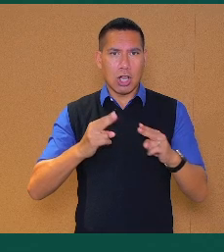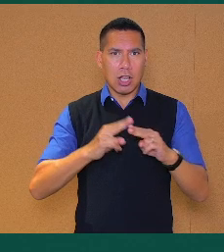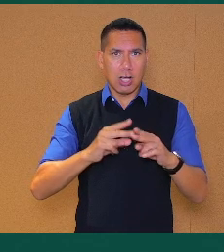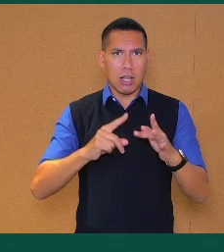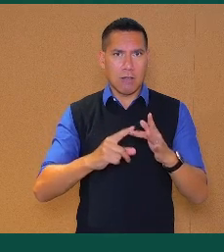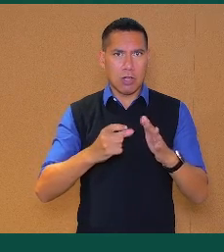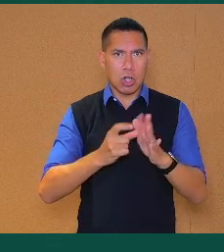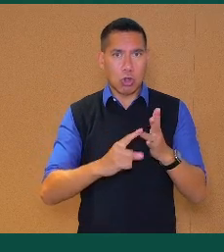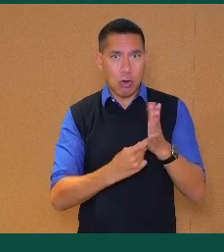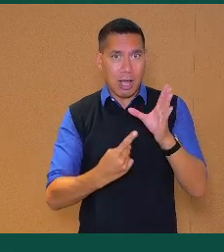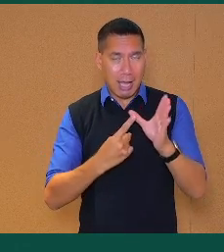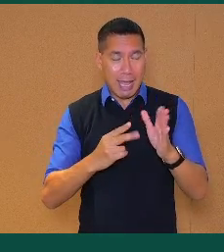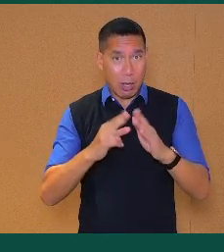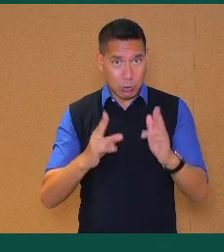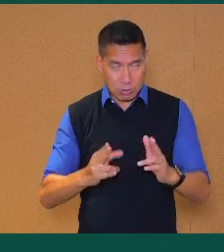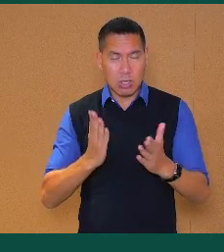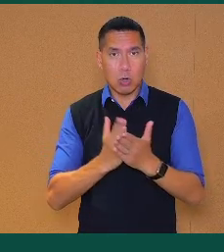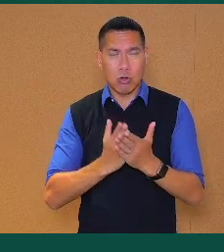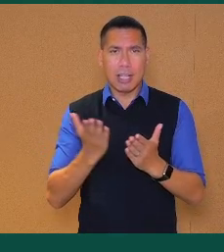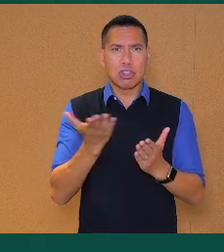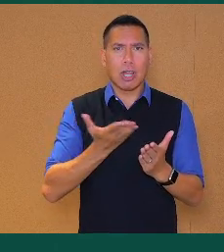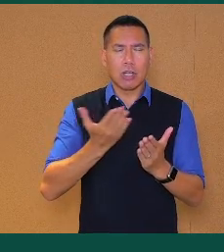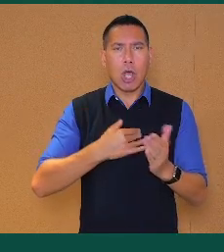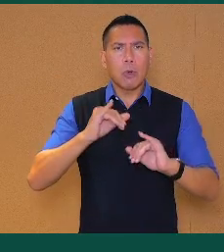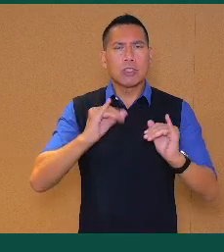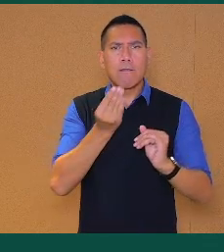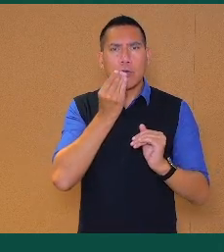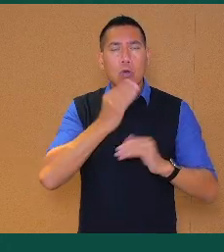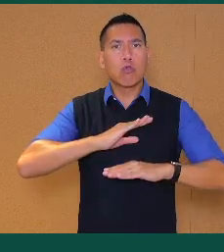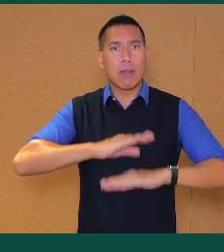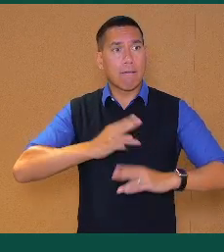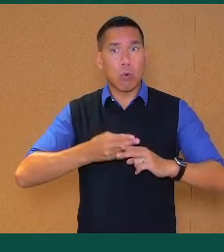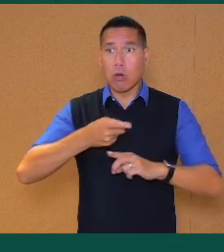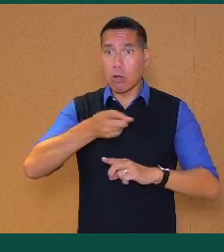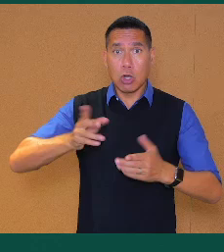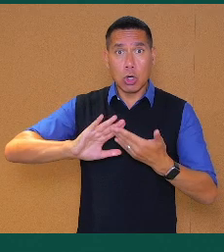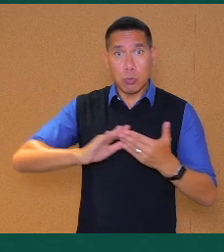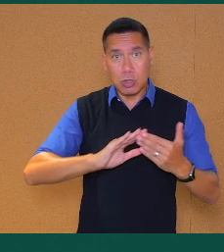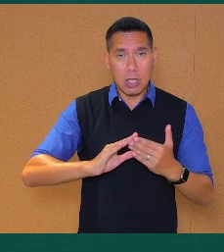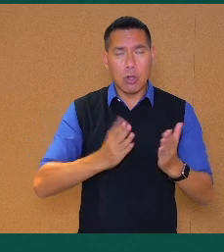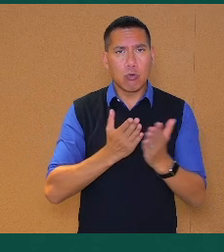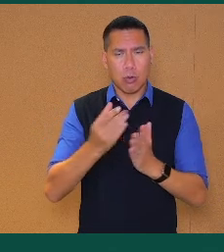founder and chairperson of Theodora House, an independent charity that provides emergency food relief to local communities enduring financial hardship. Joanne Watkins. For almost 9 years, Joanne Watkins has been